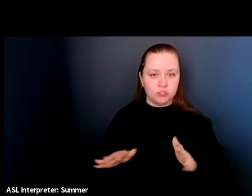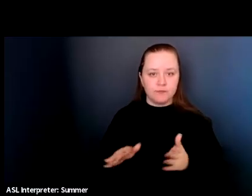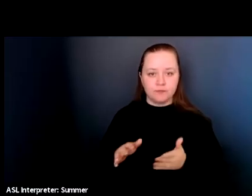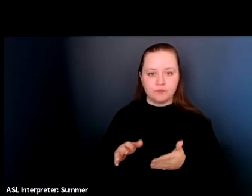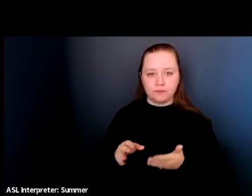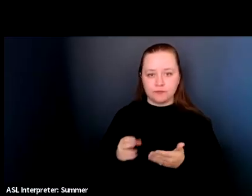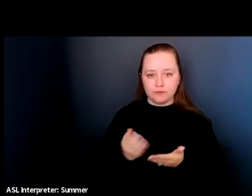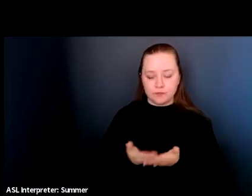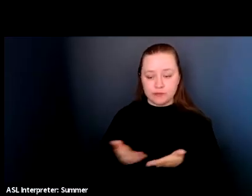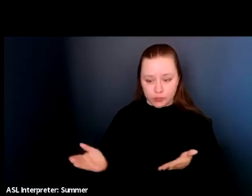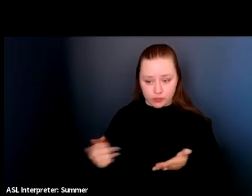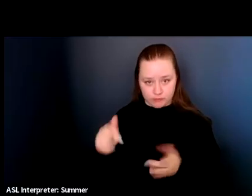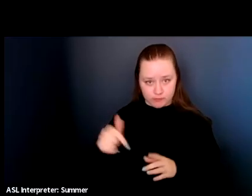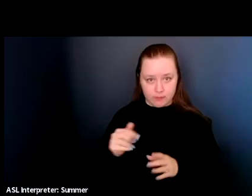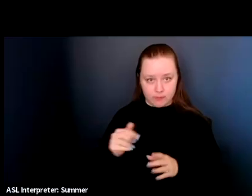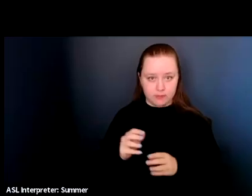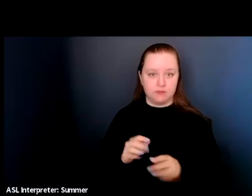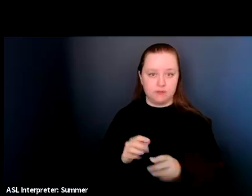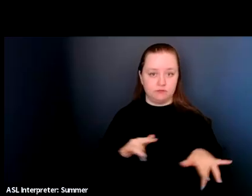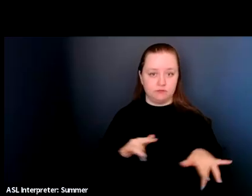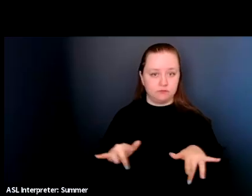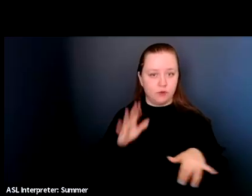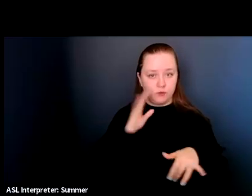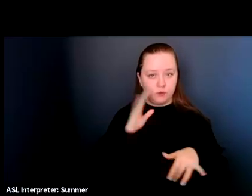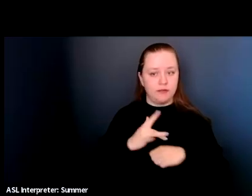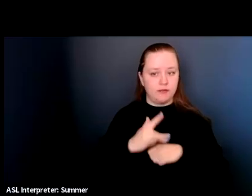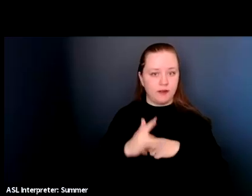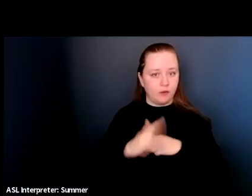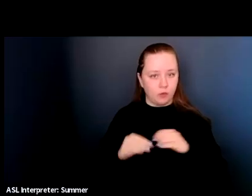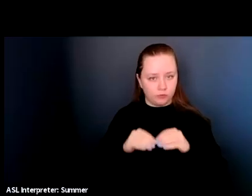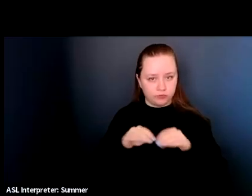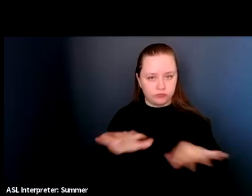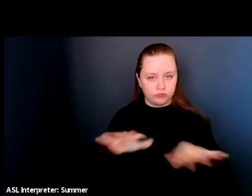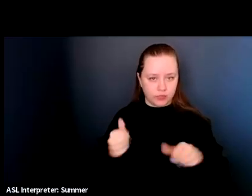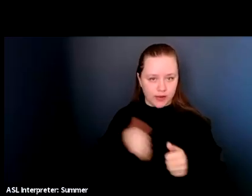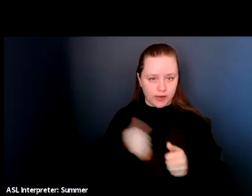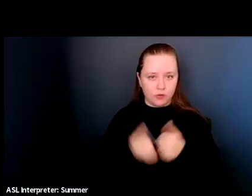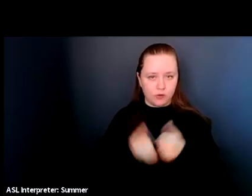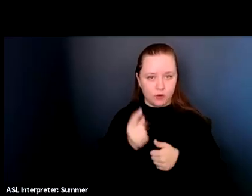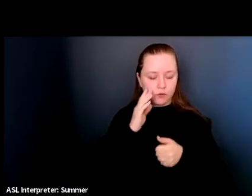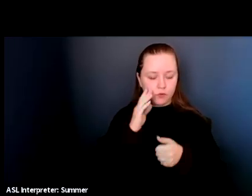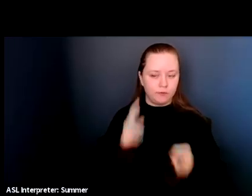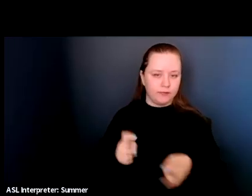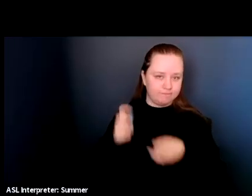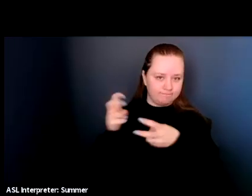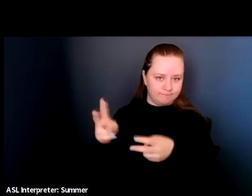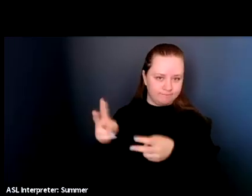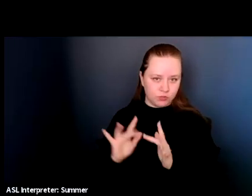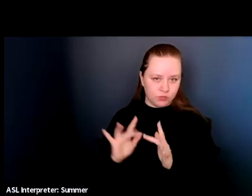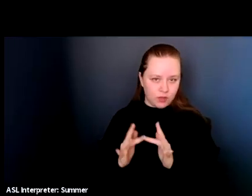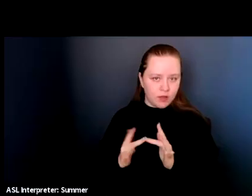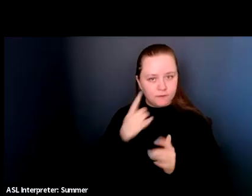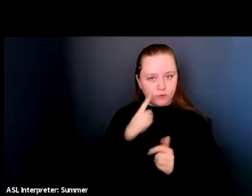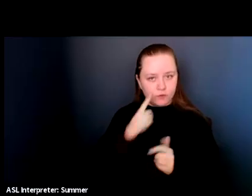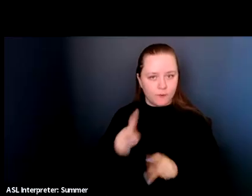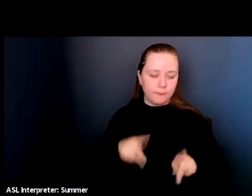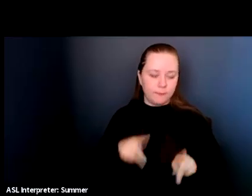available to all attendees and be posted online for folks to be able to access.